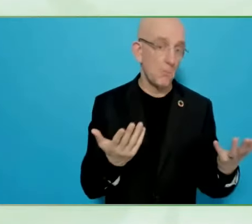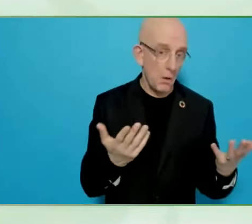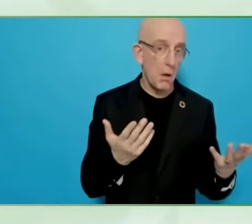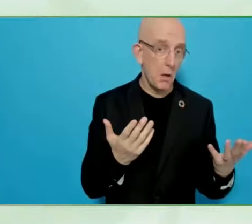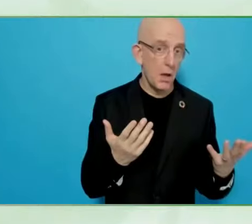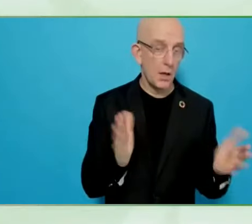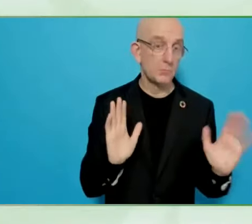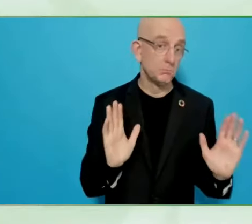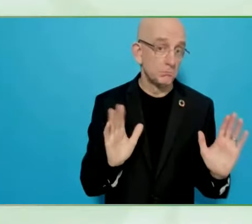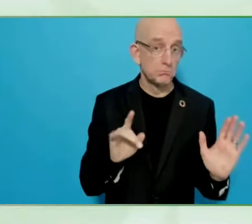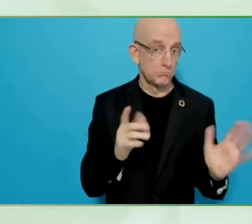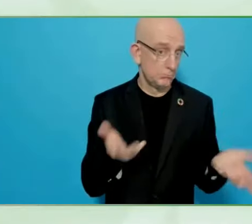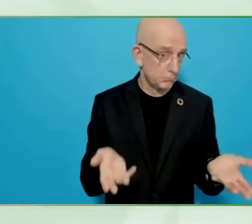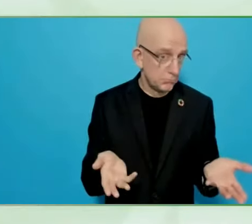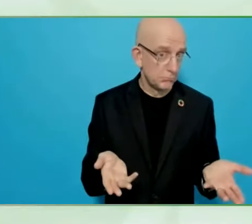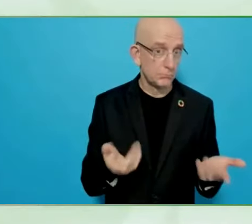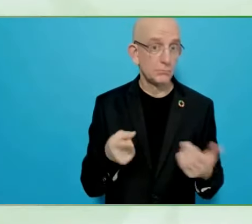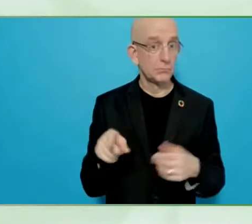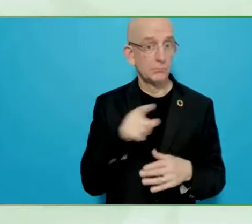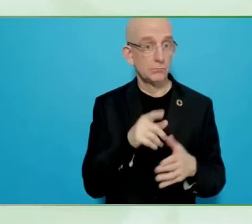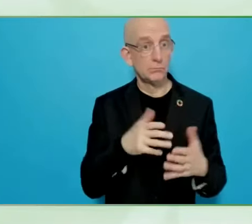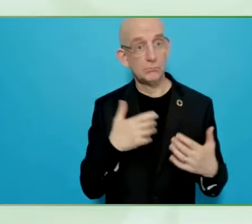any of the trainings will settle for the purpose to improve